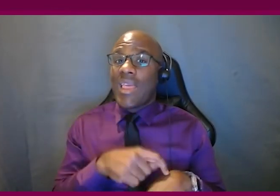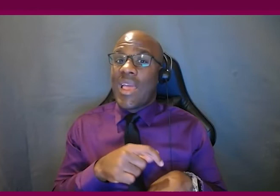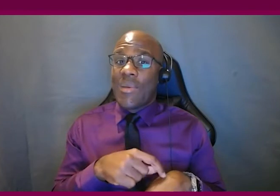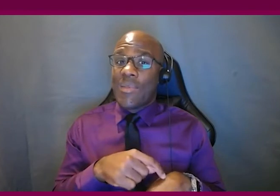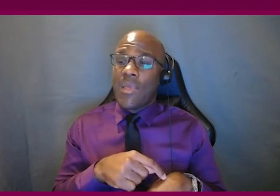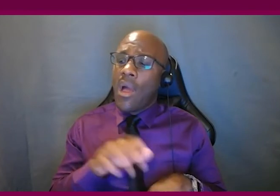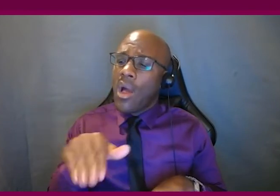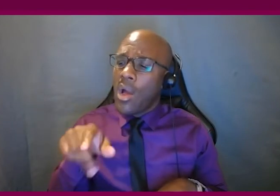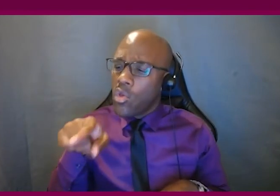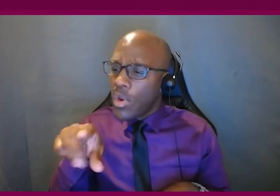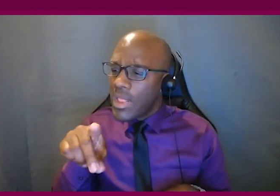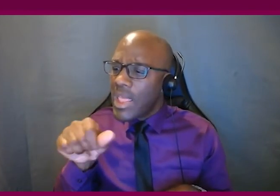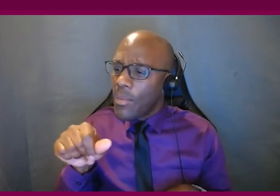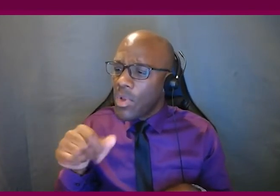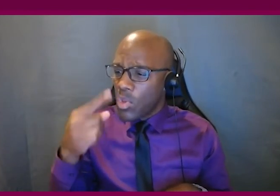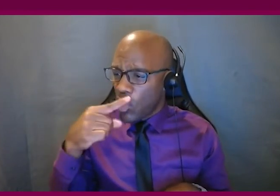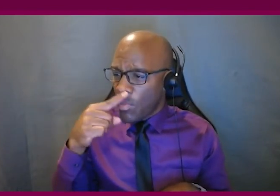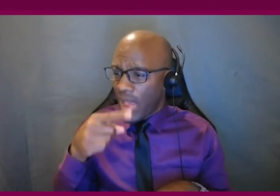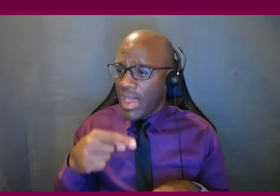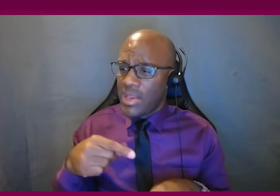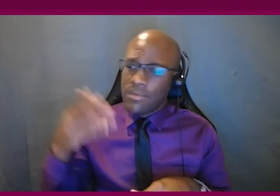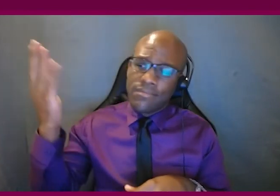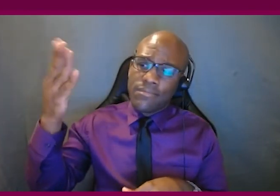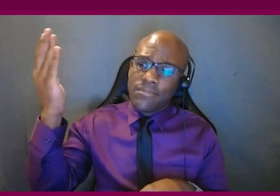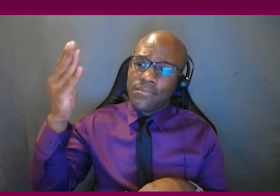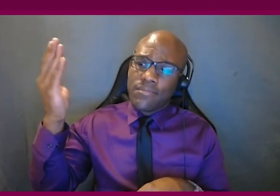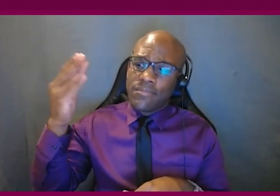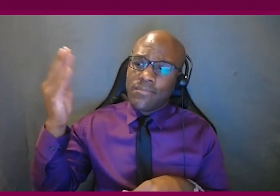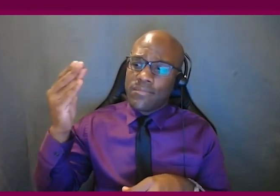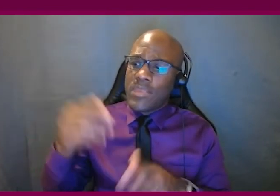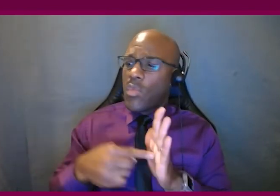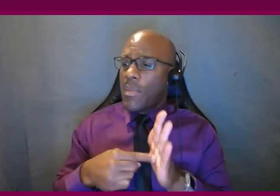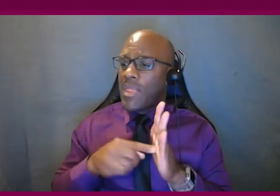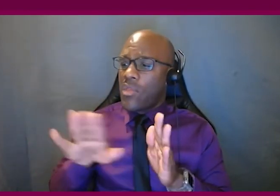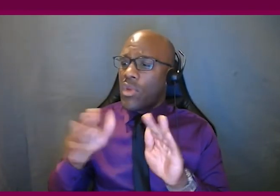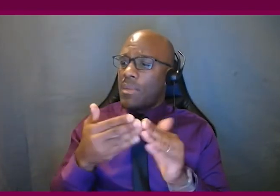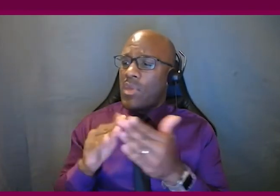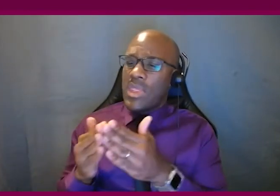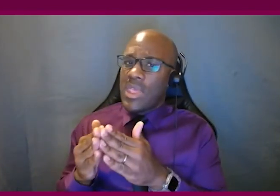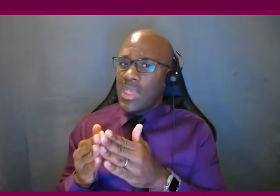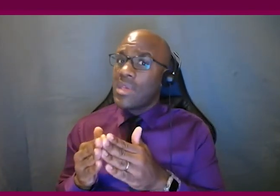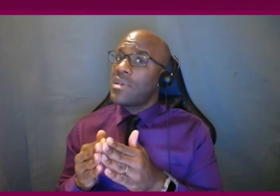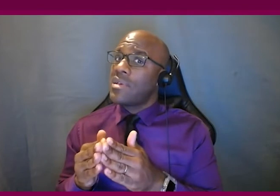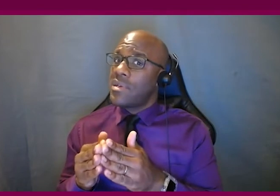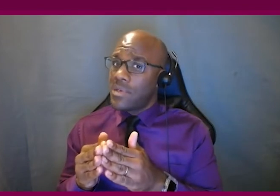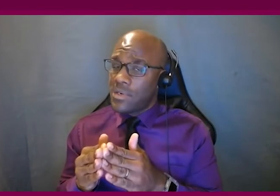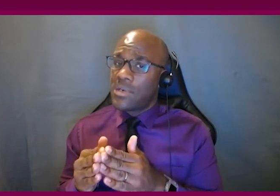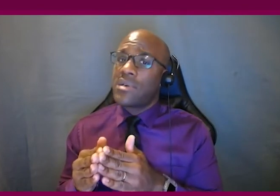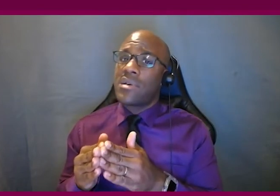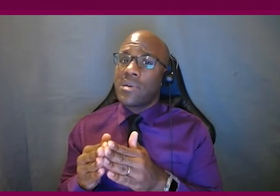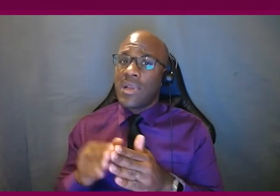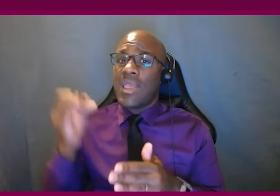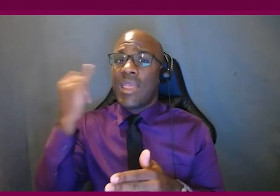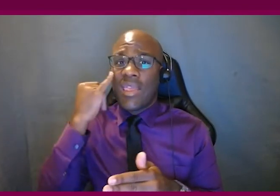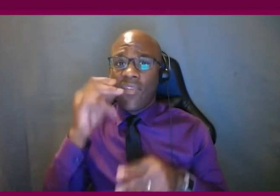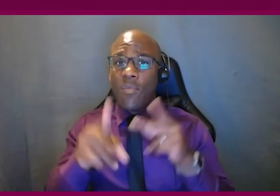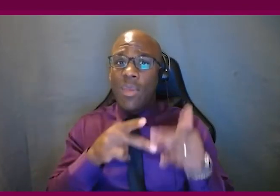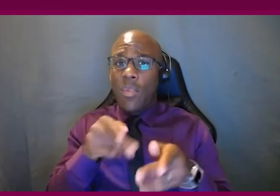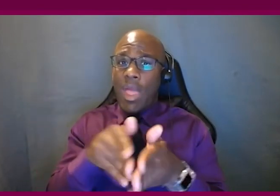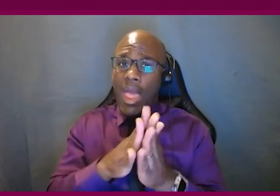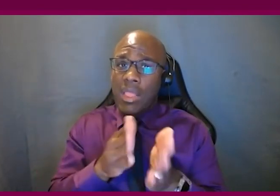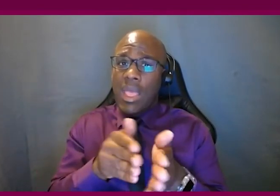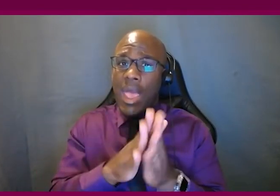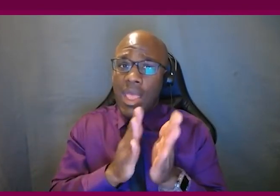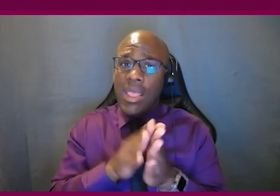asked to share your story and know that it's okay to say no sometimes and protect yourself